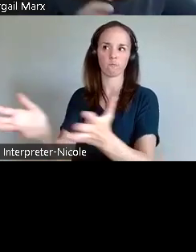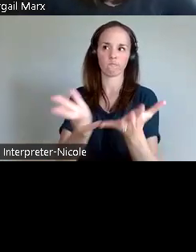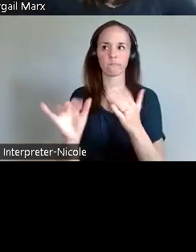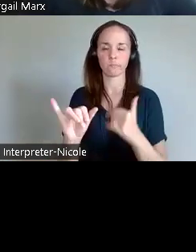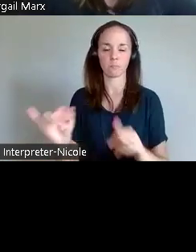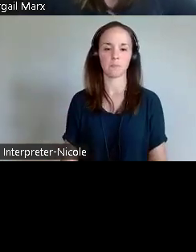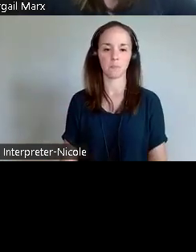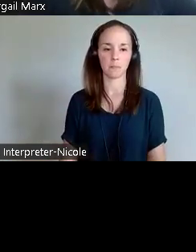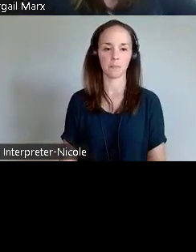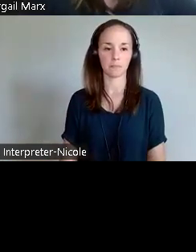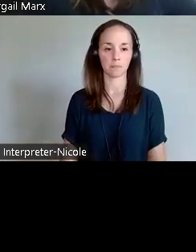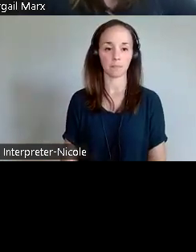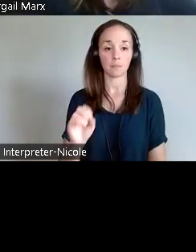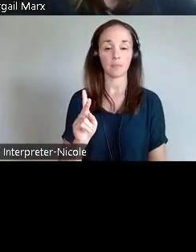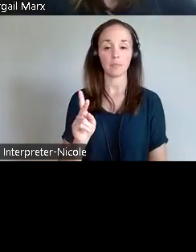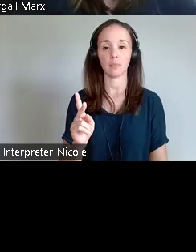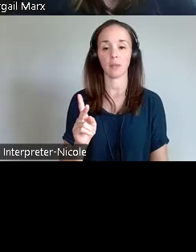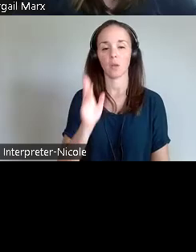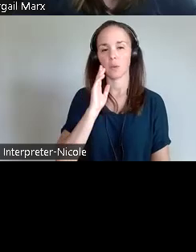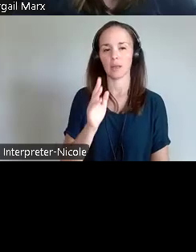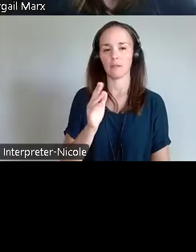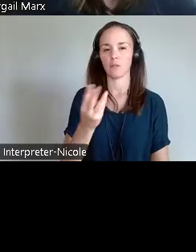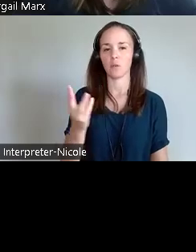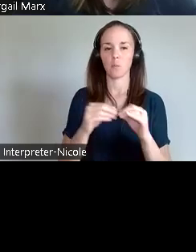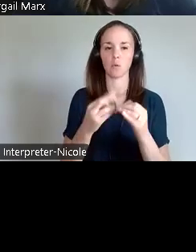And then finally, we'll just touch on some other resources for funding.